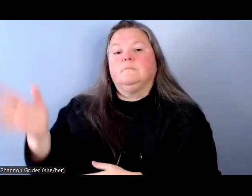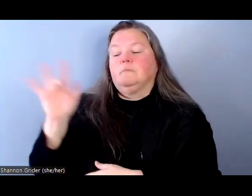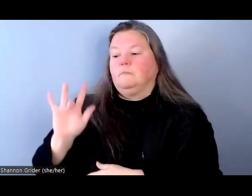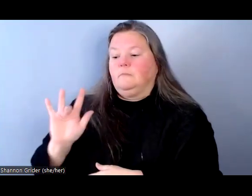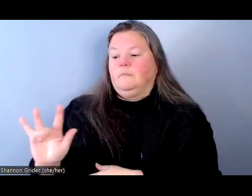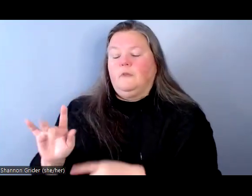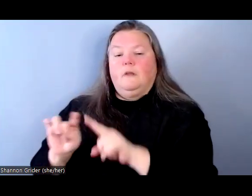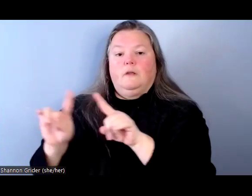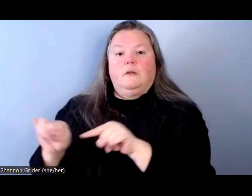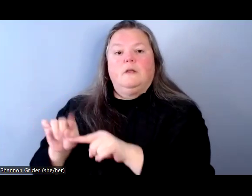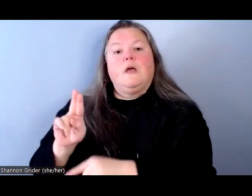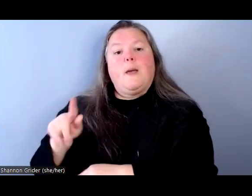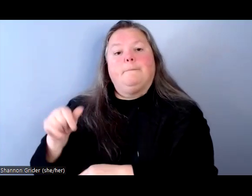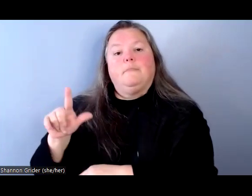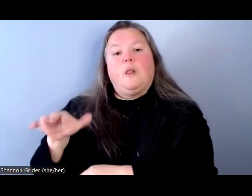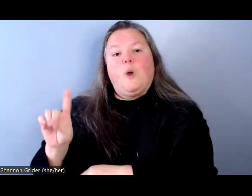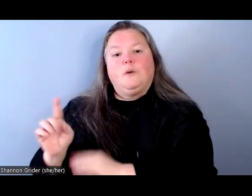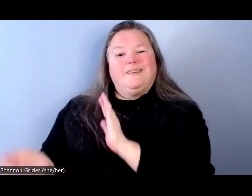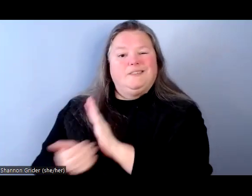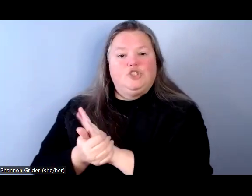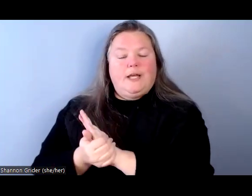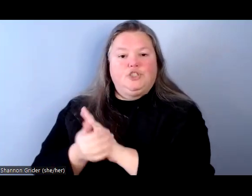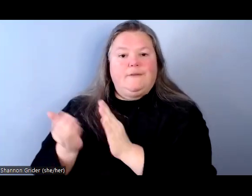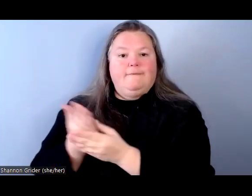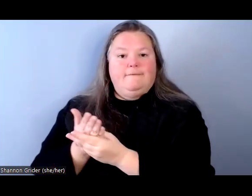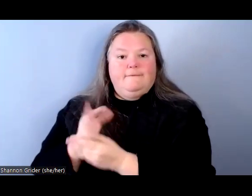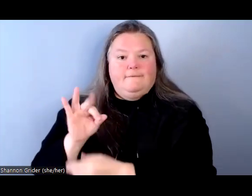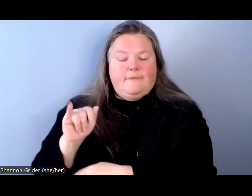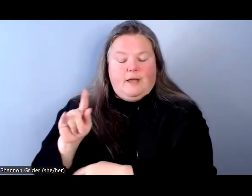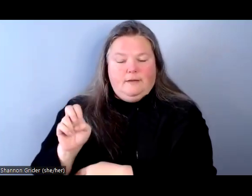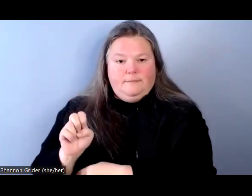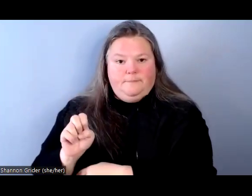Then, you will hit "Upload/Attach File", find the